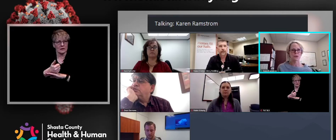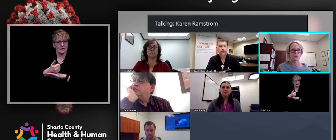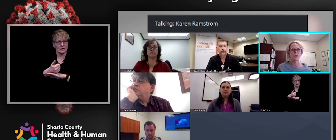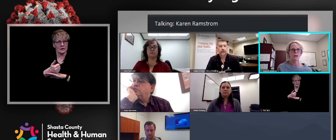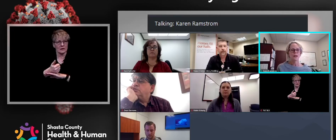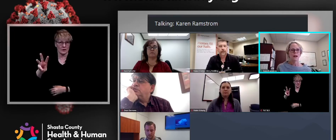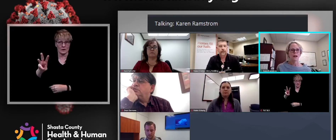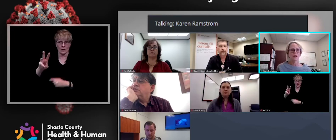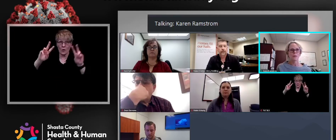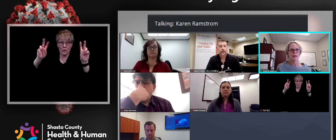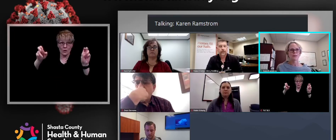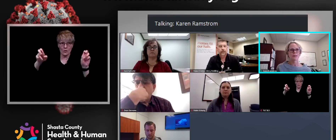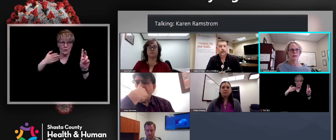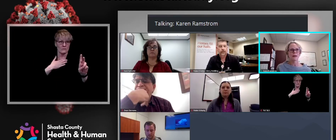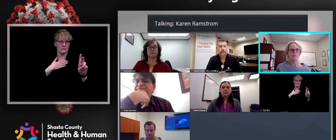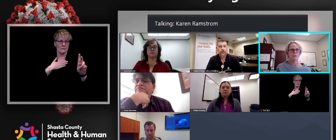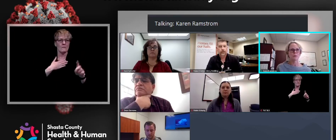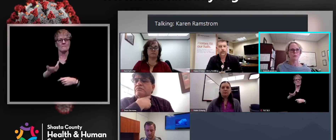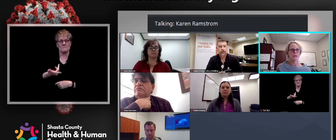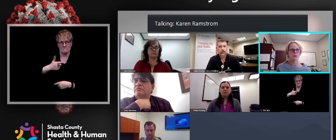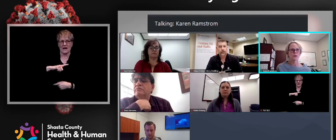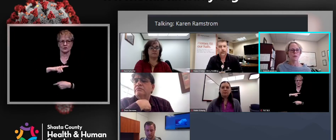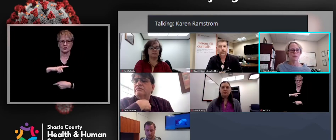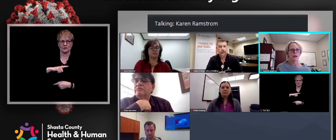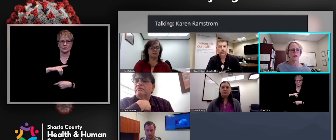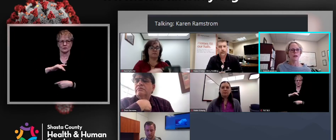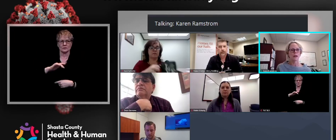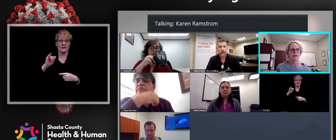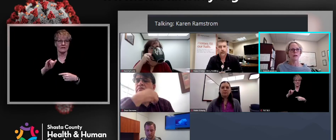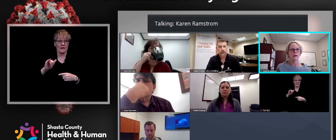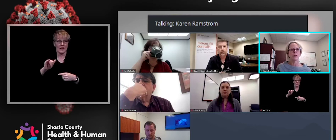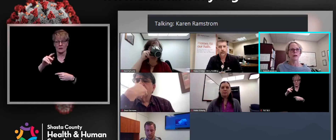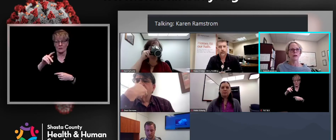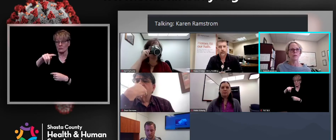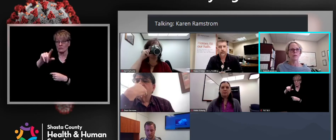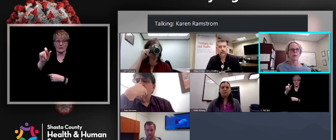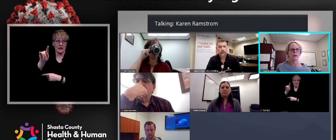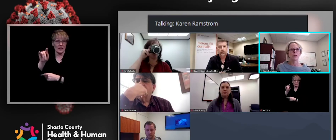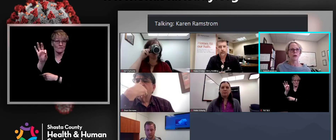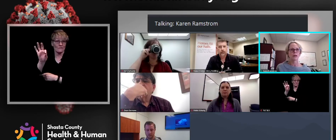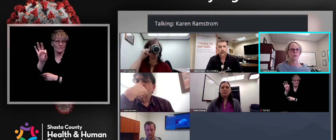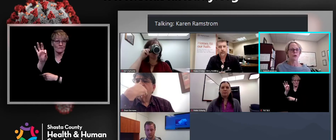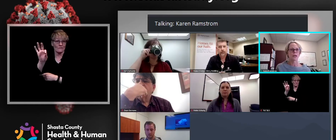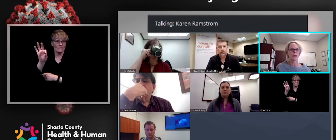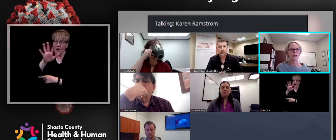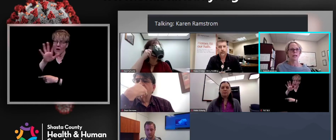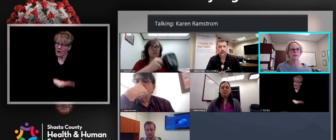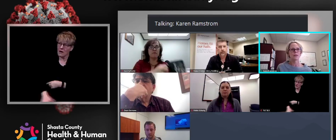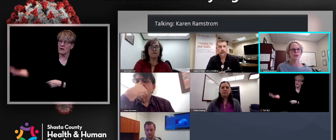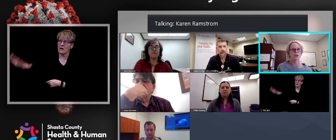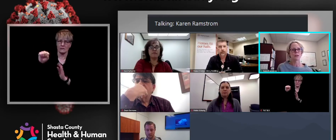soon. It's a platform that's being used statewide and we are exploring it and have started